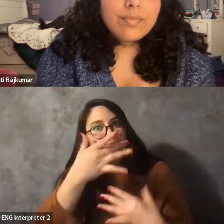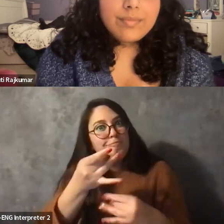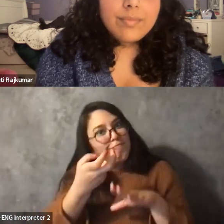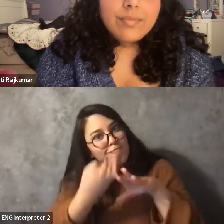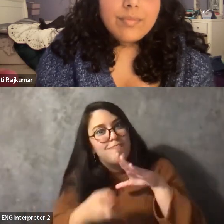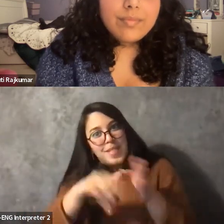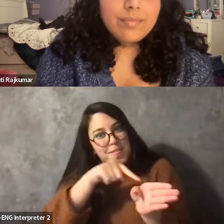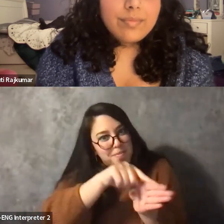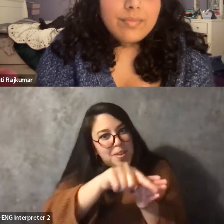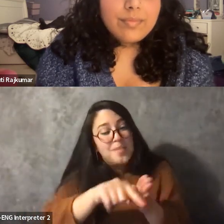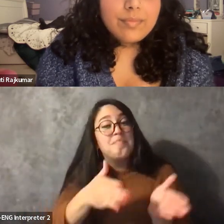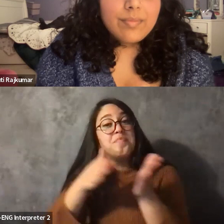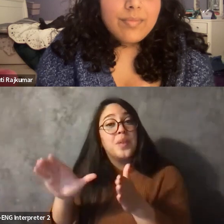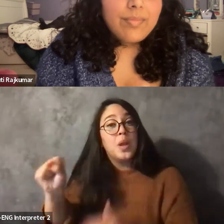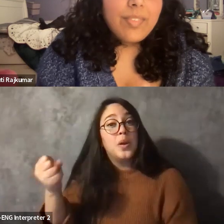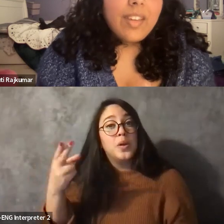Shruti, on to you.